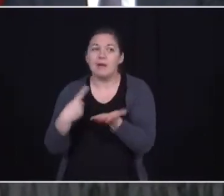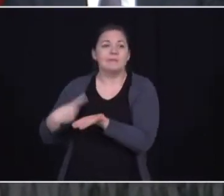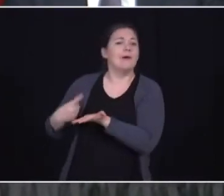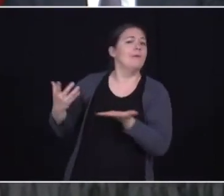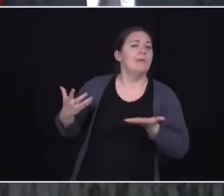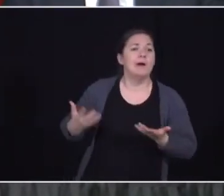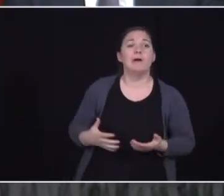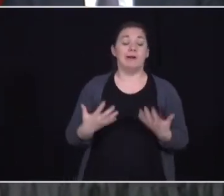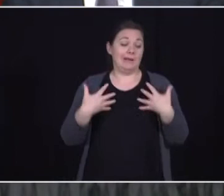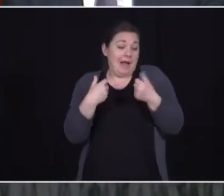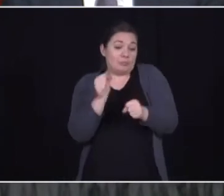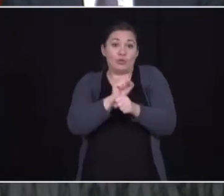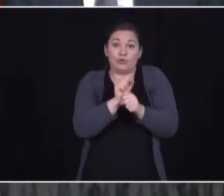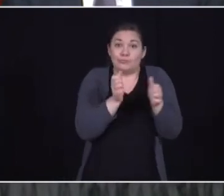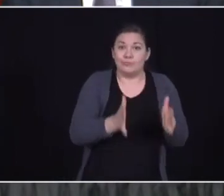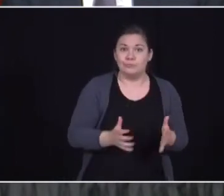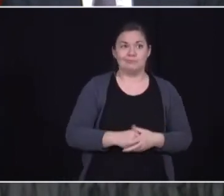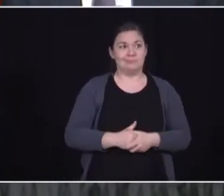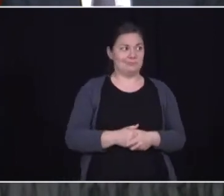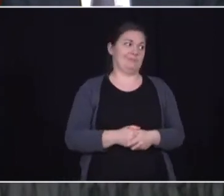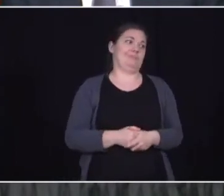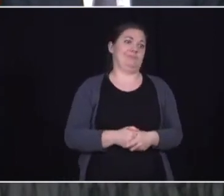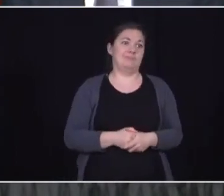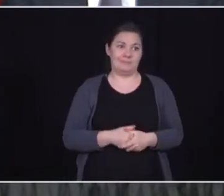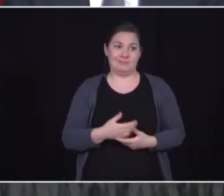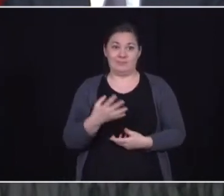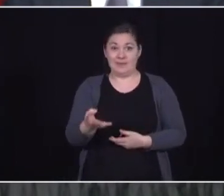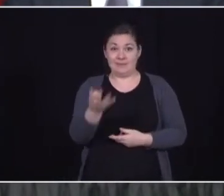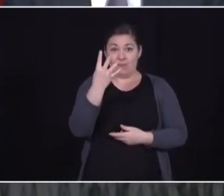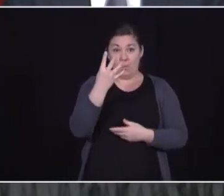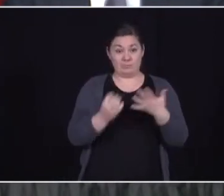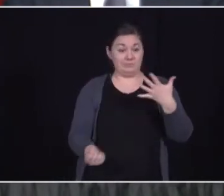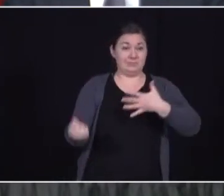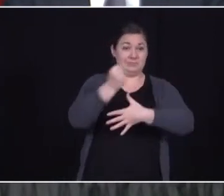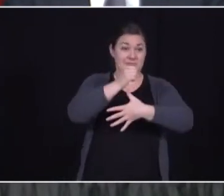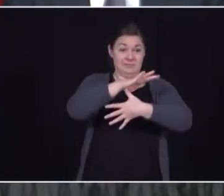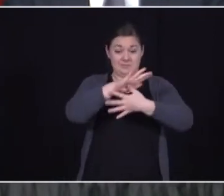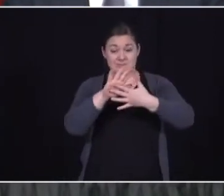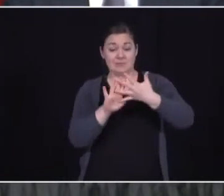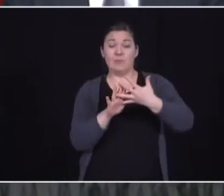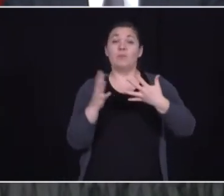sequencing of populations to be vaccinated have started to have discussions around healthcare workers, for example,